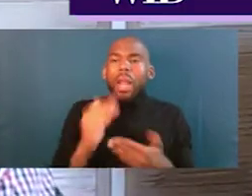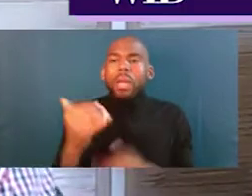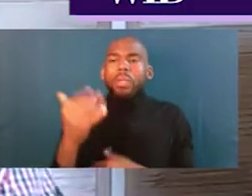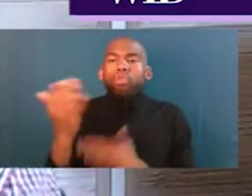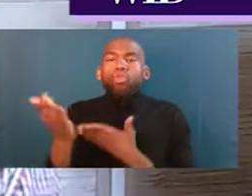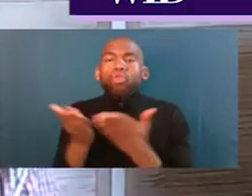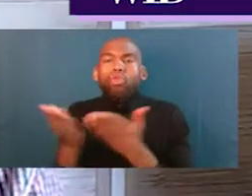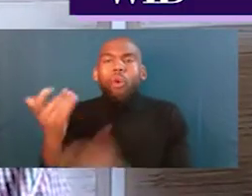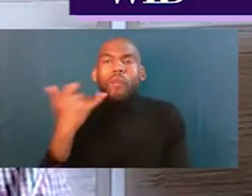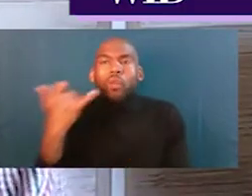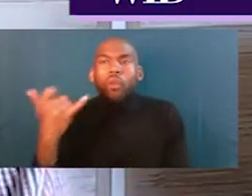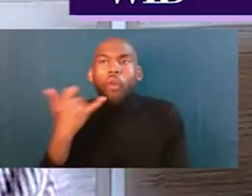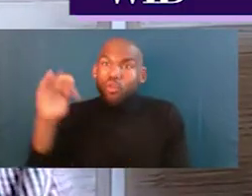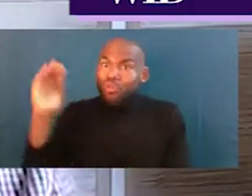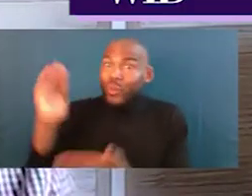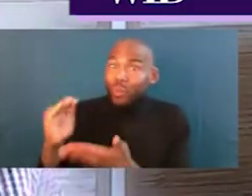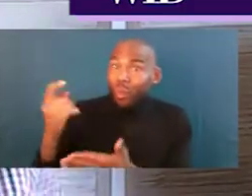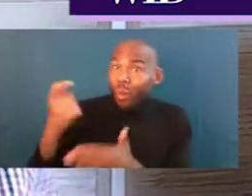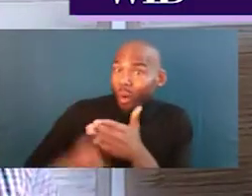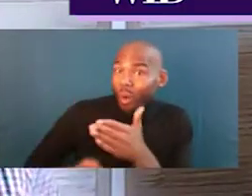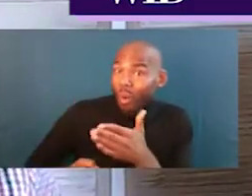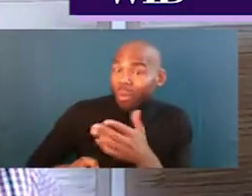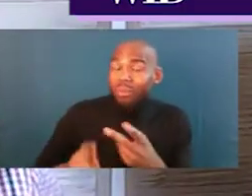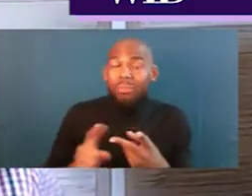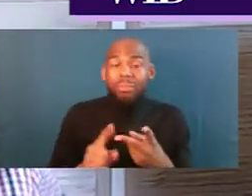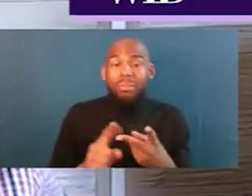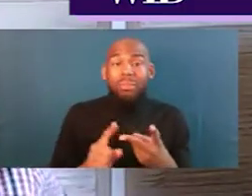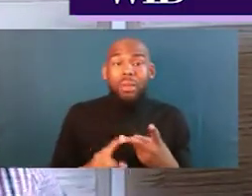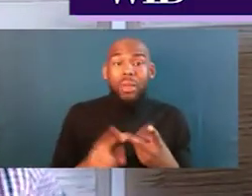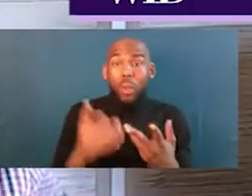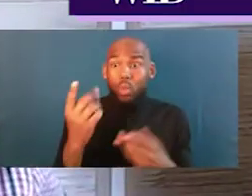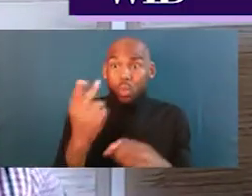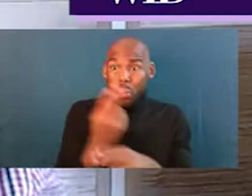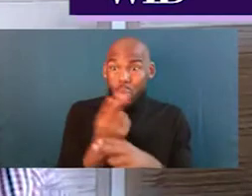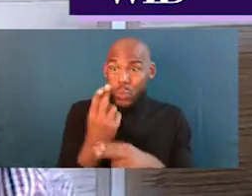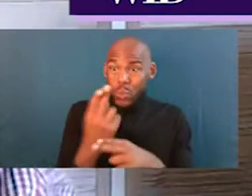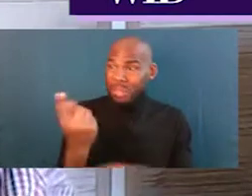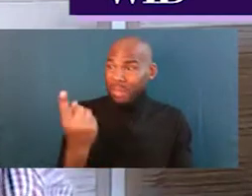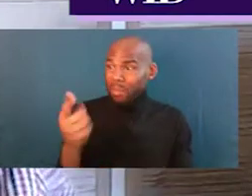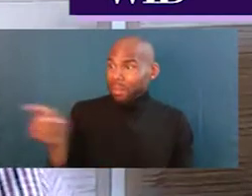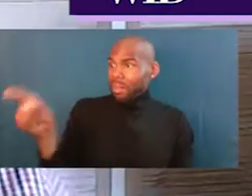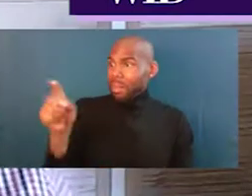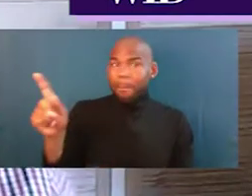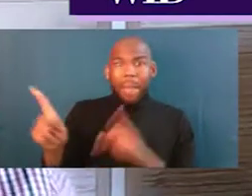you're reducing cost, so that s a benefit. You're also making stuff people like to use,